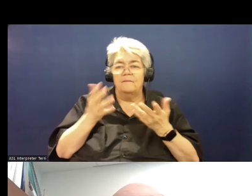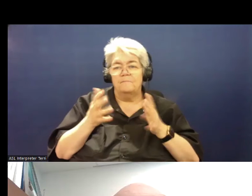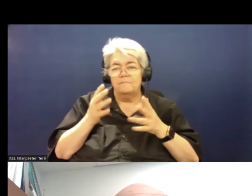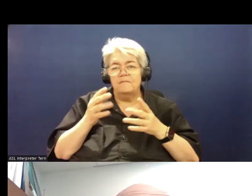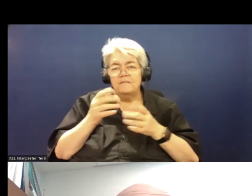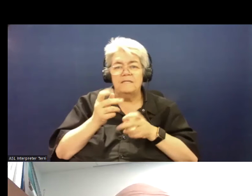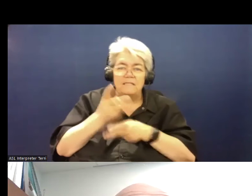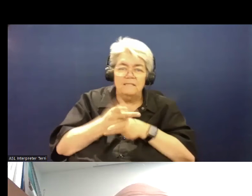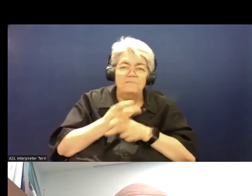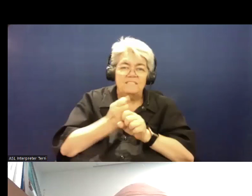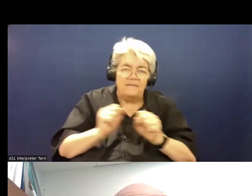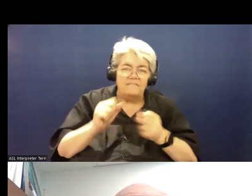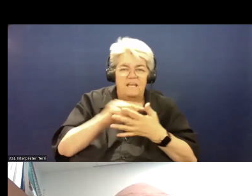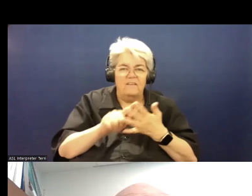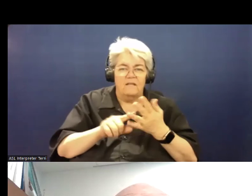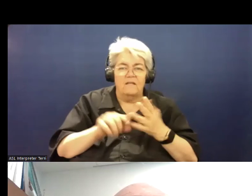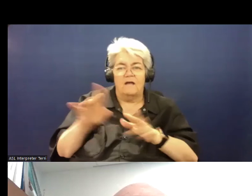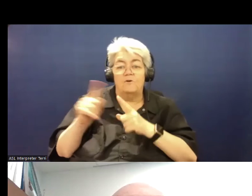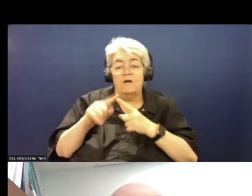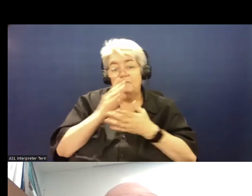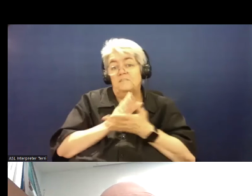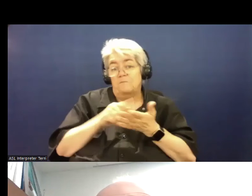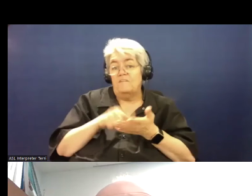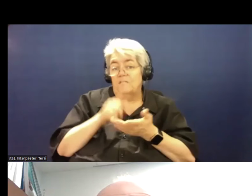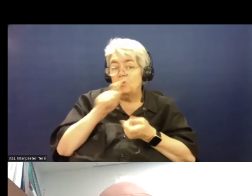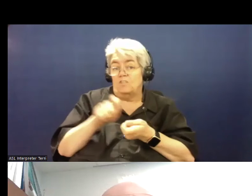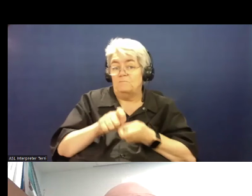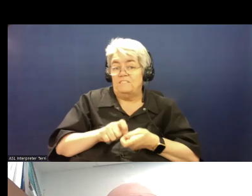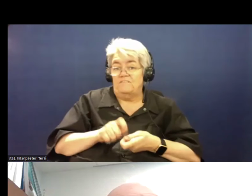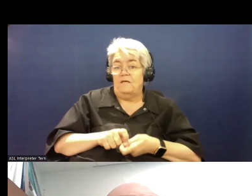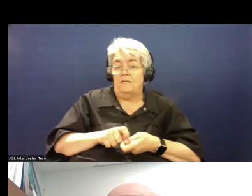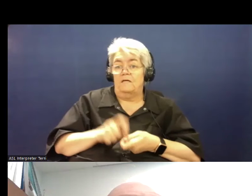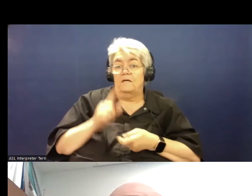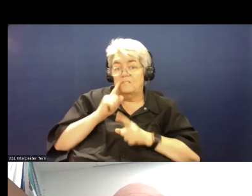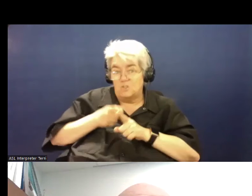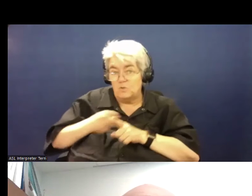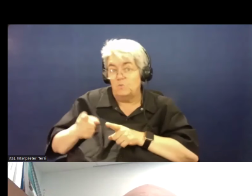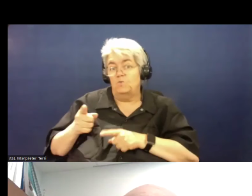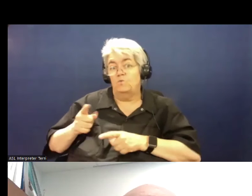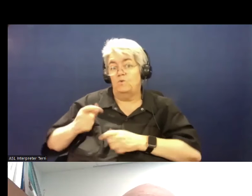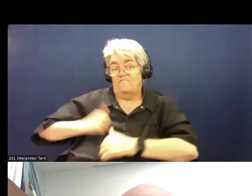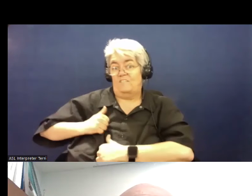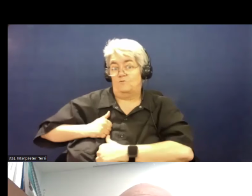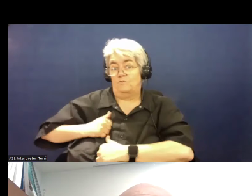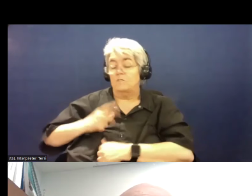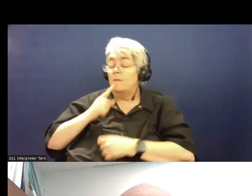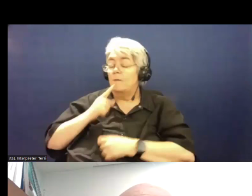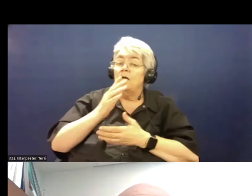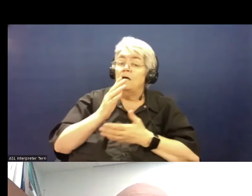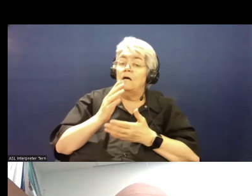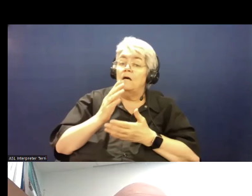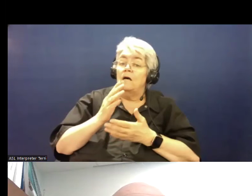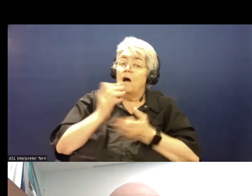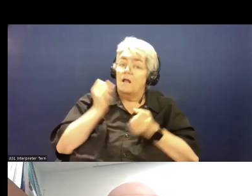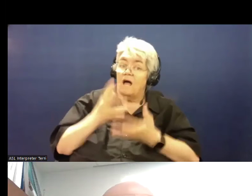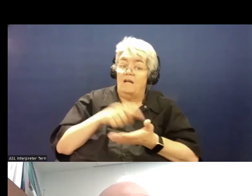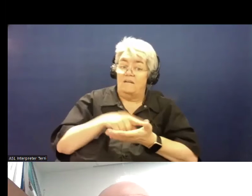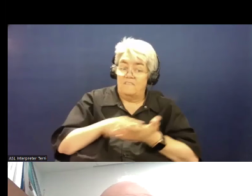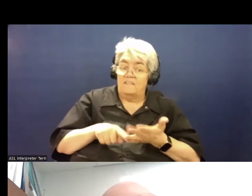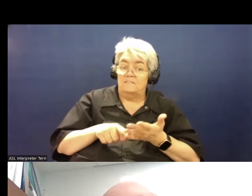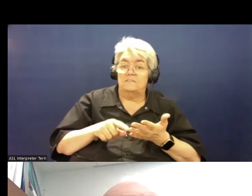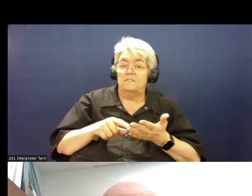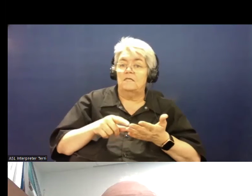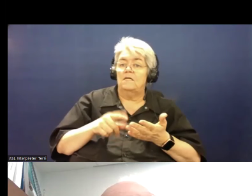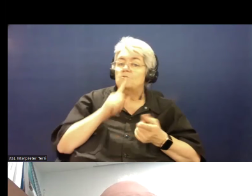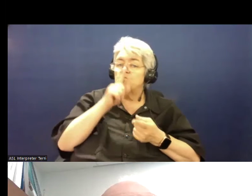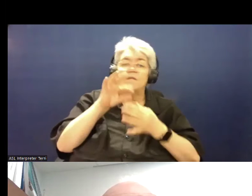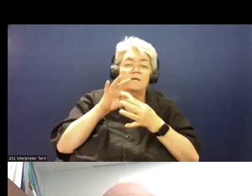AND OTHER ASPECTS ARE SPECIFIC TO VETERANS, THERE ARE OTHER PARTS THAT HAVE IMPLICATIONS FOR THE